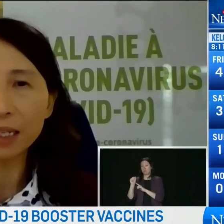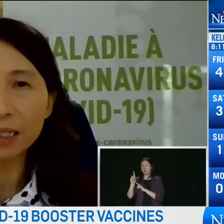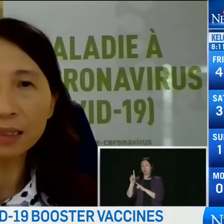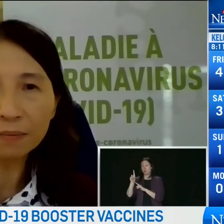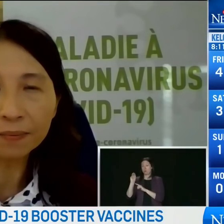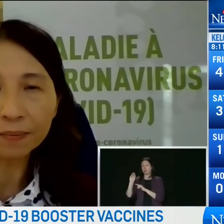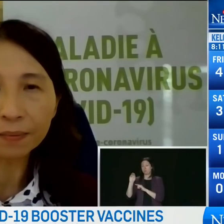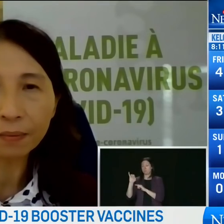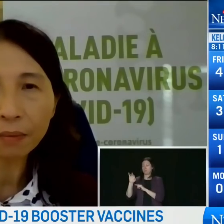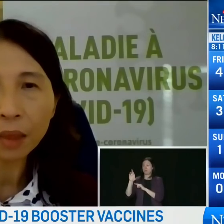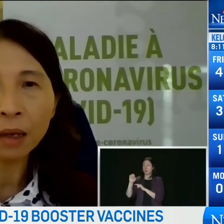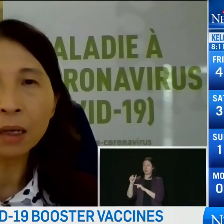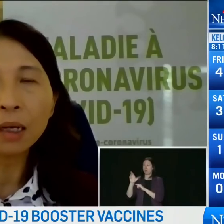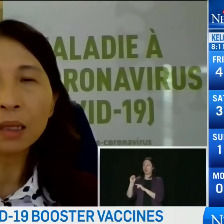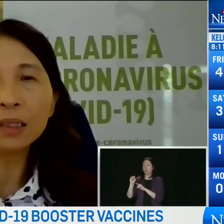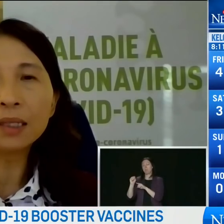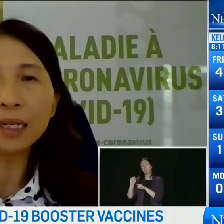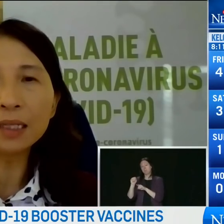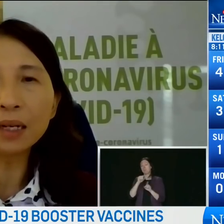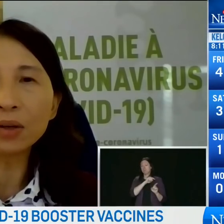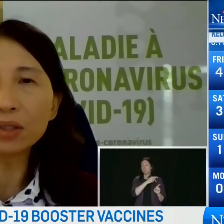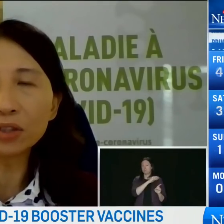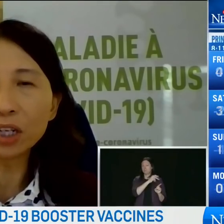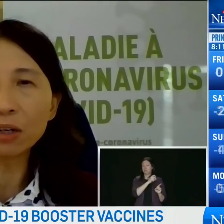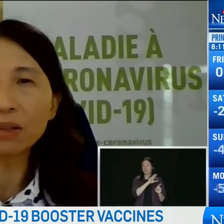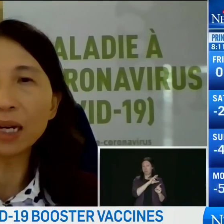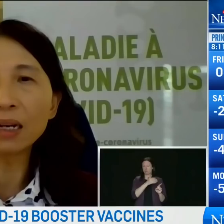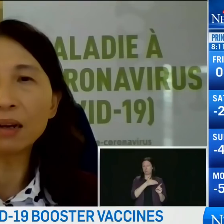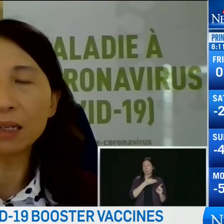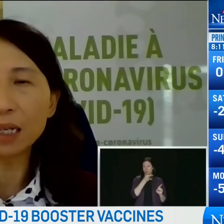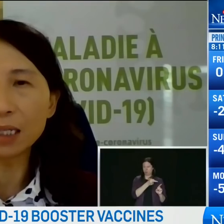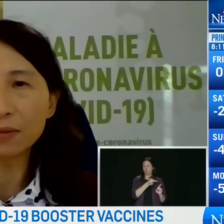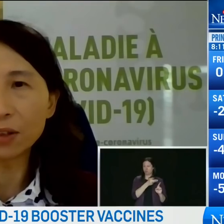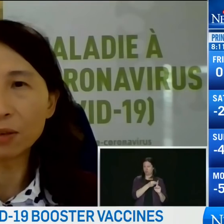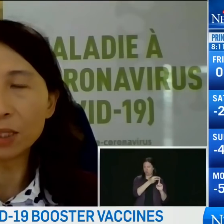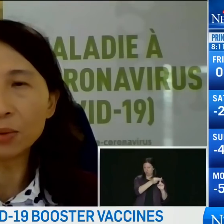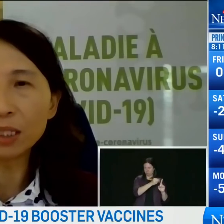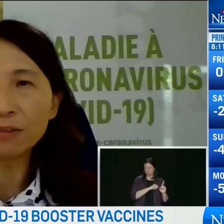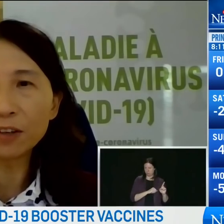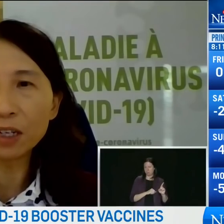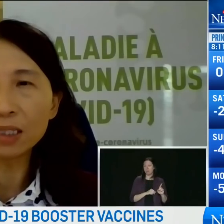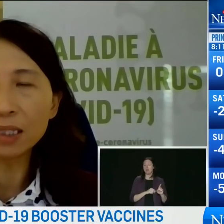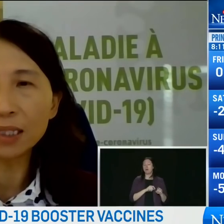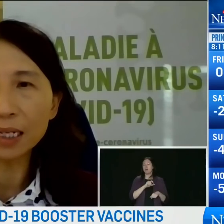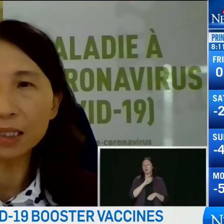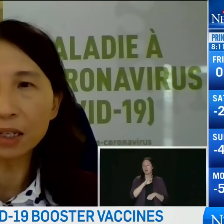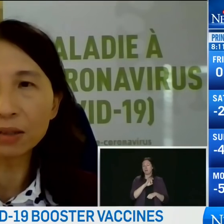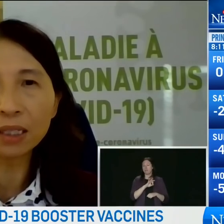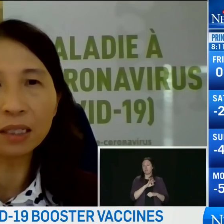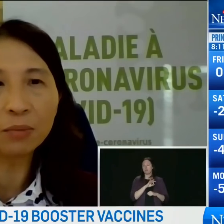BIOTECH, AS COMPARED TO THE MODERNA, A HUNDRED MICROGRAM